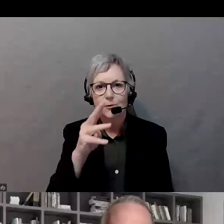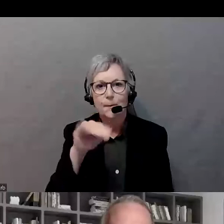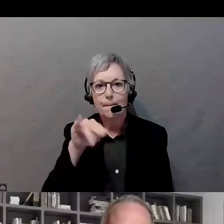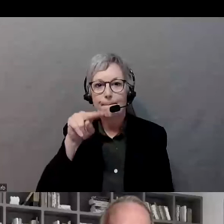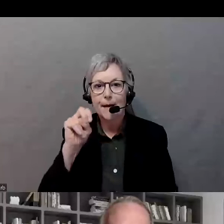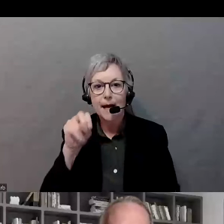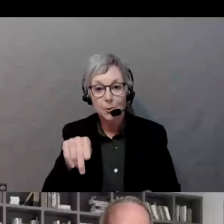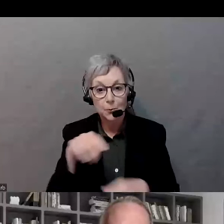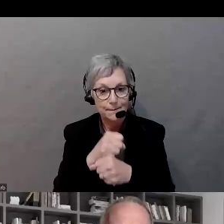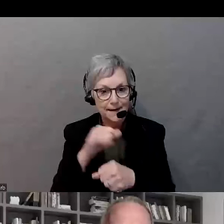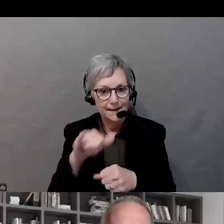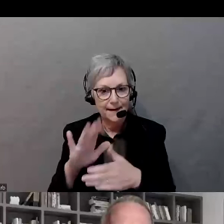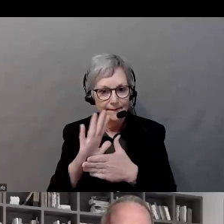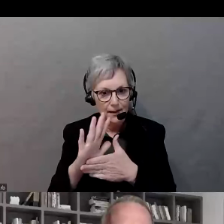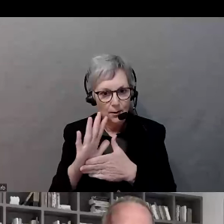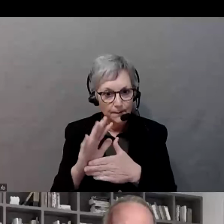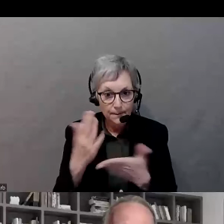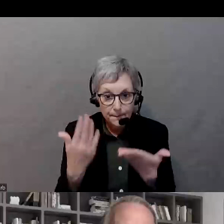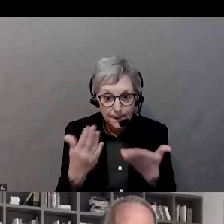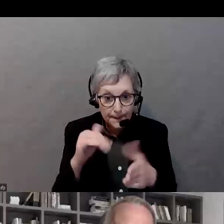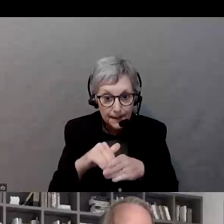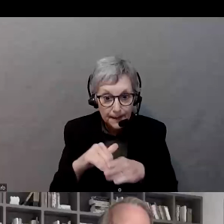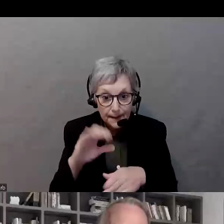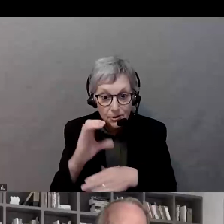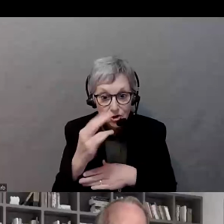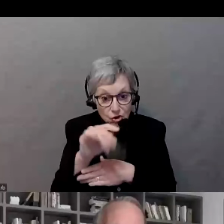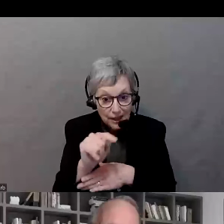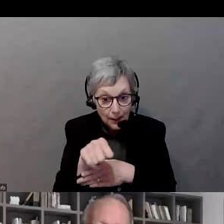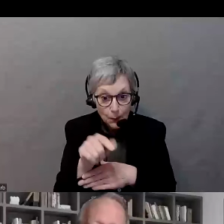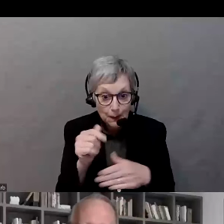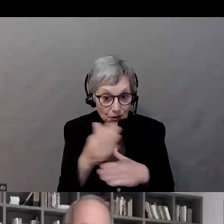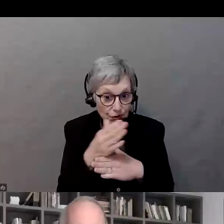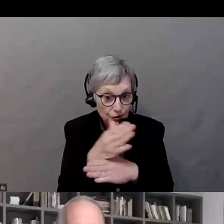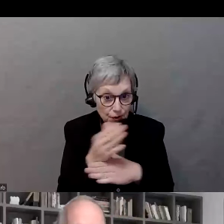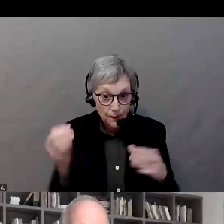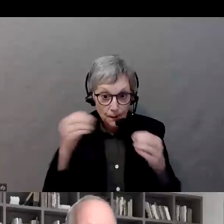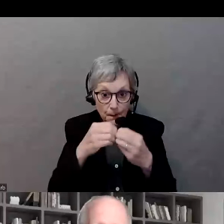: MAYBE IN THE CHAT YOU CAN SHARE MORE. KIM WAS STARTED IN